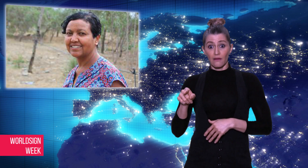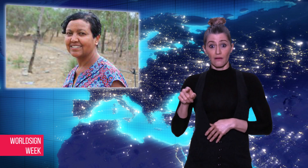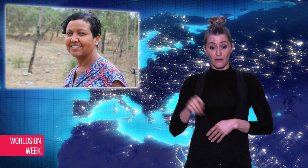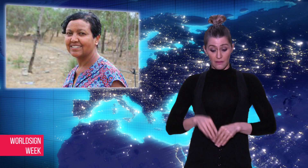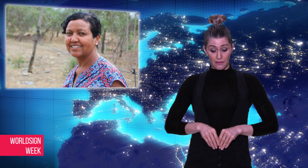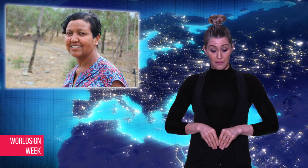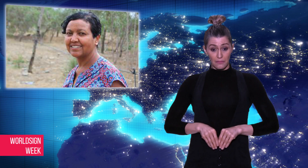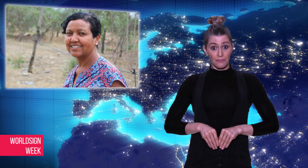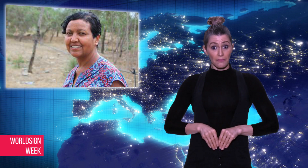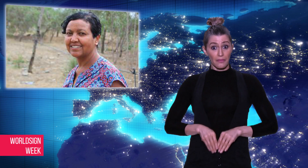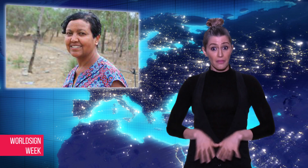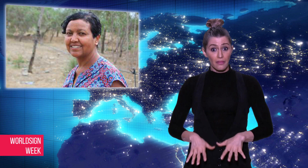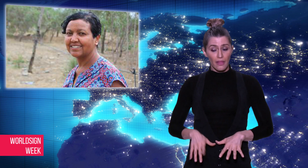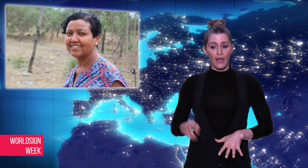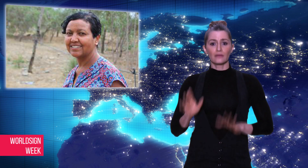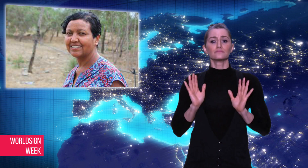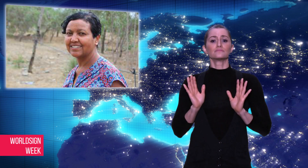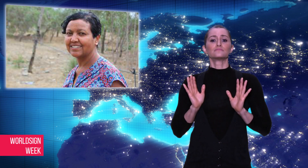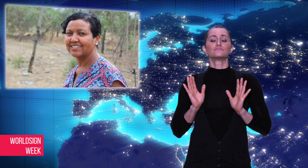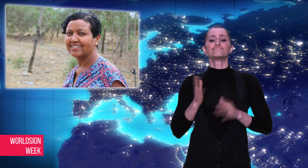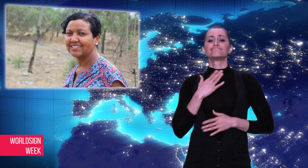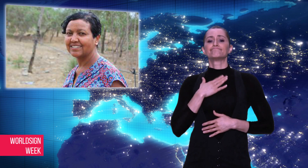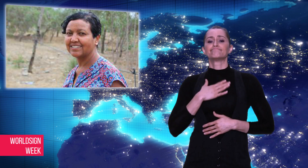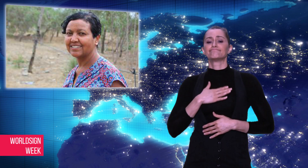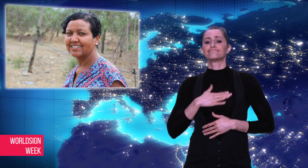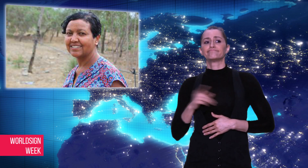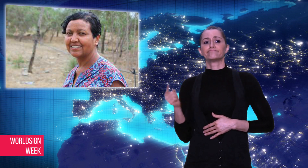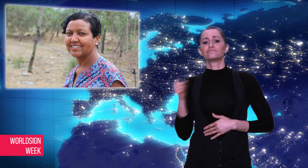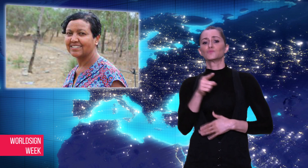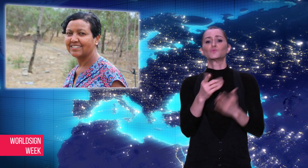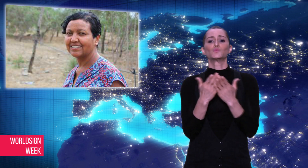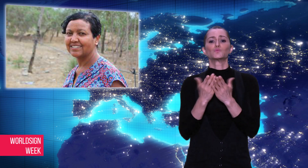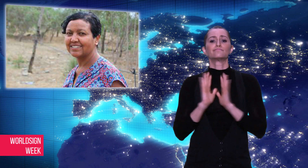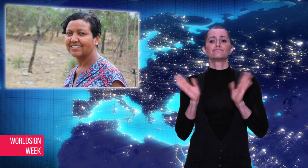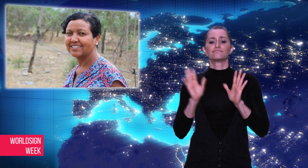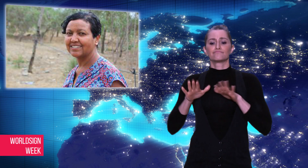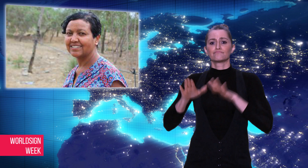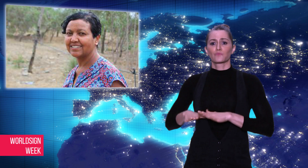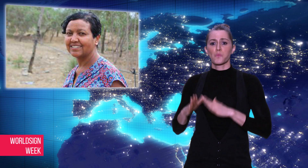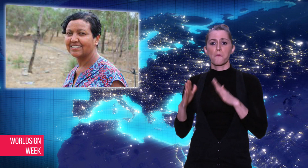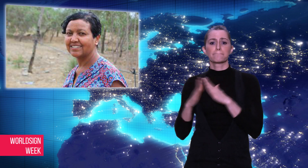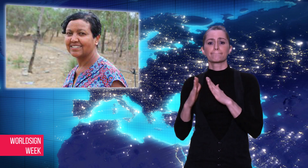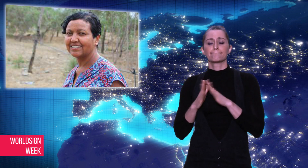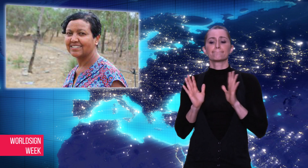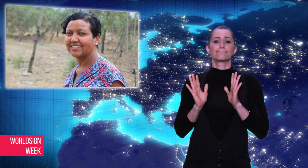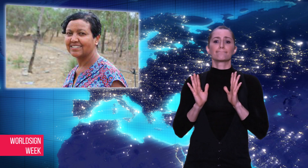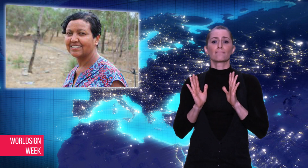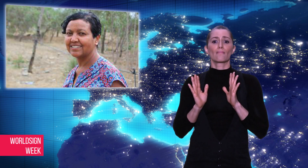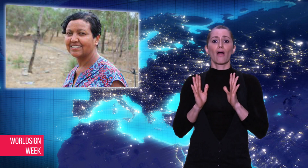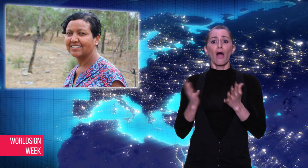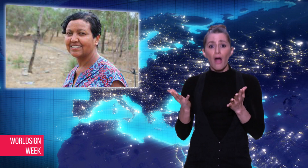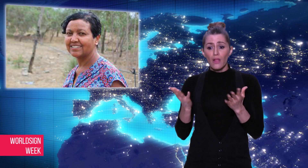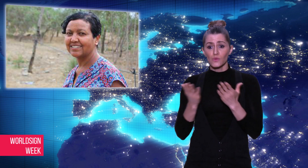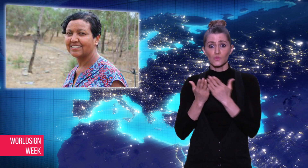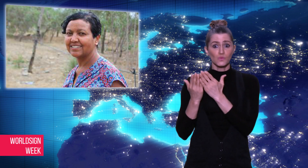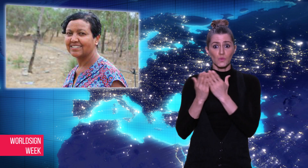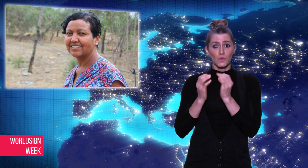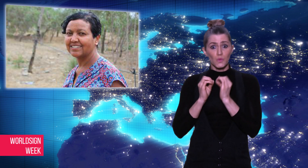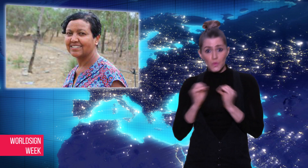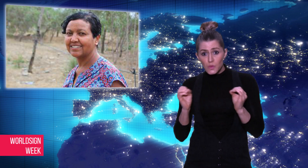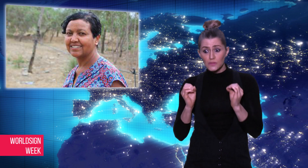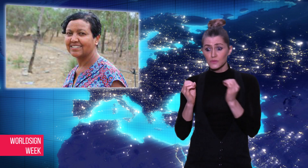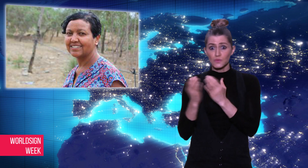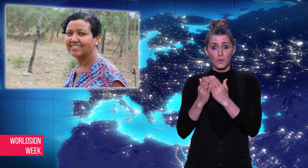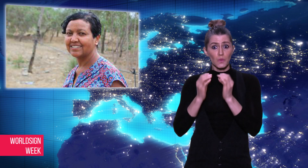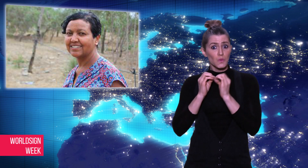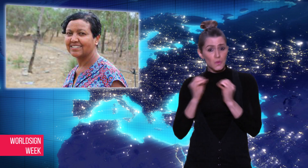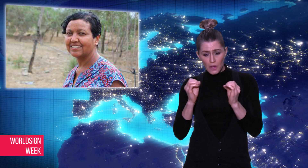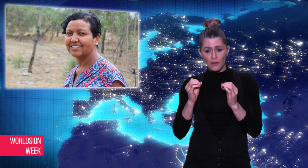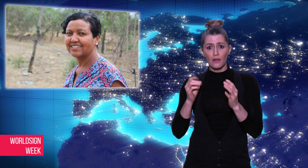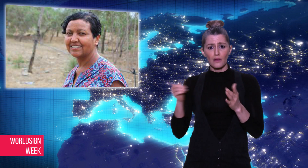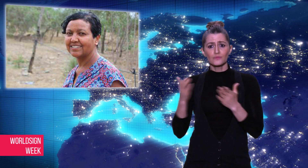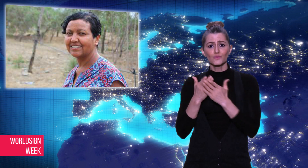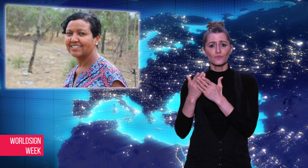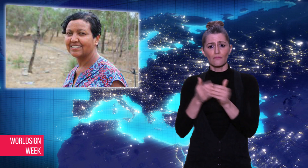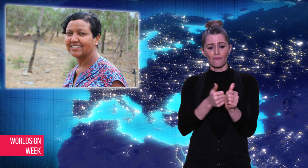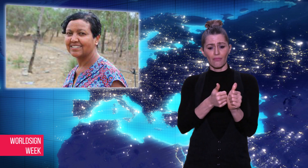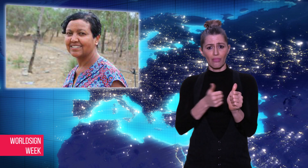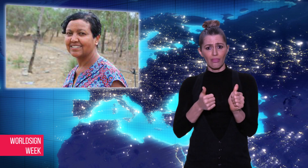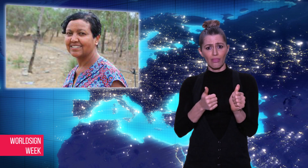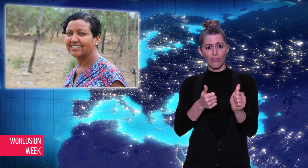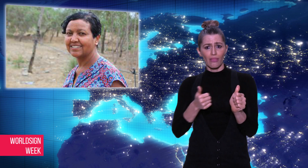One in 10 girls in Ethiopia miss school because of